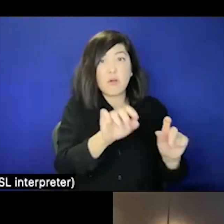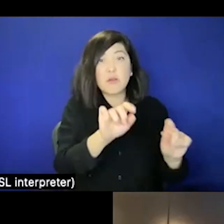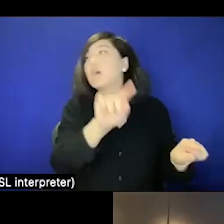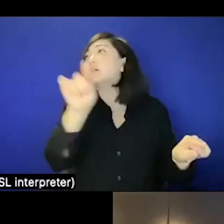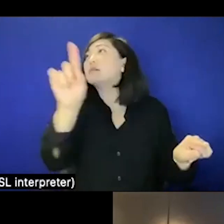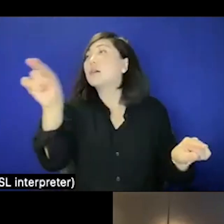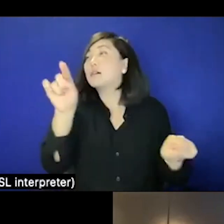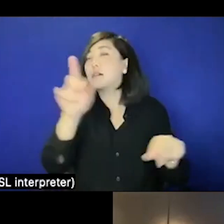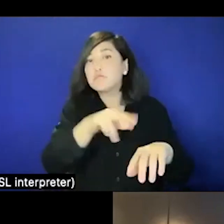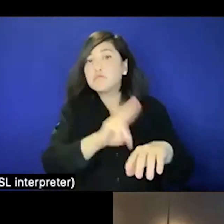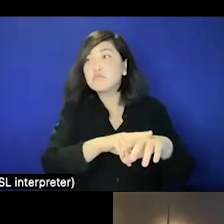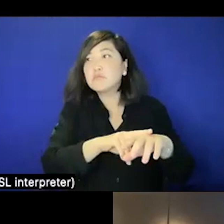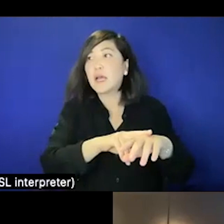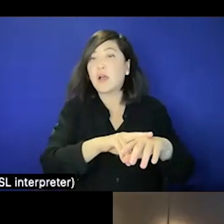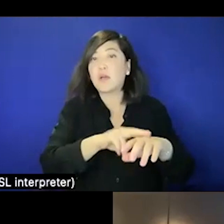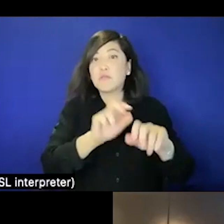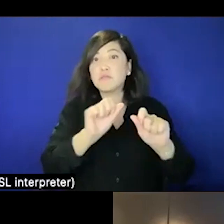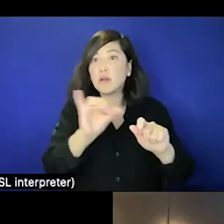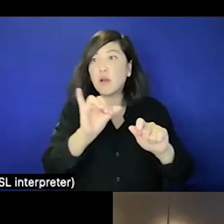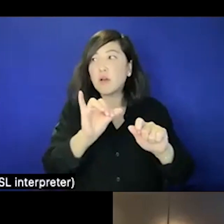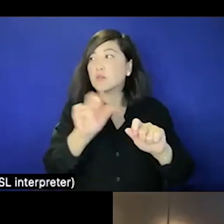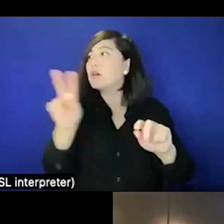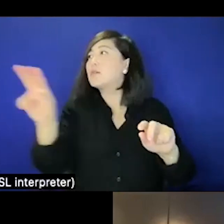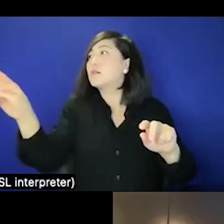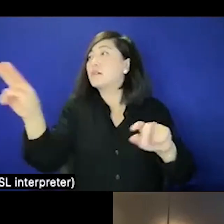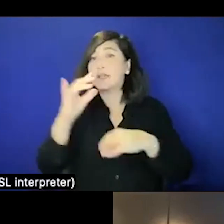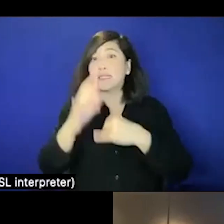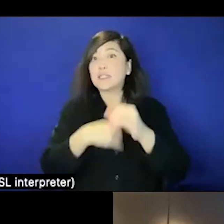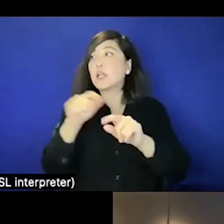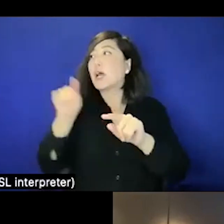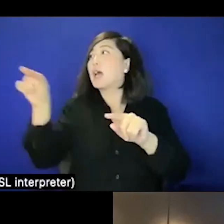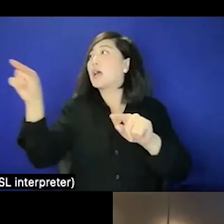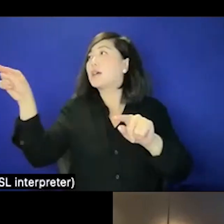internationally if you chose and it worked for you. Time zones are sometimes a challenge,